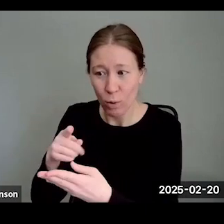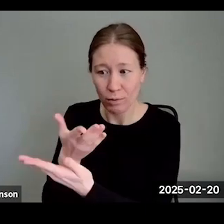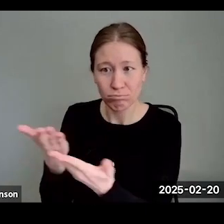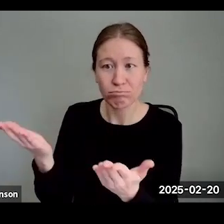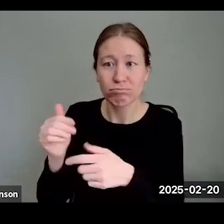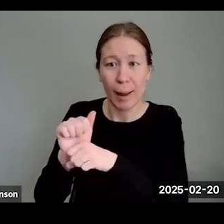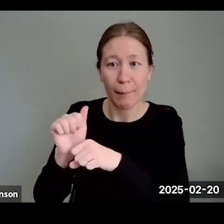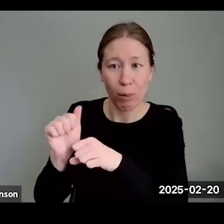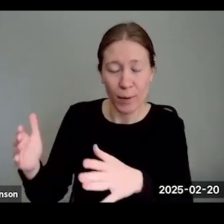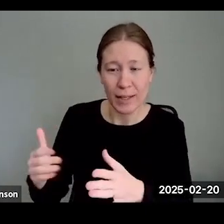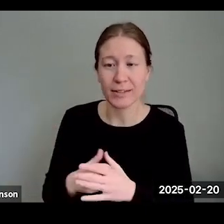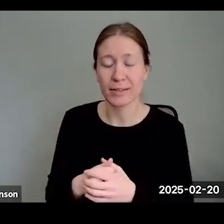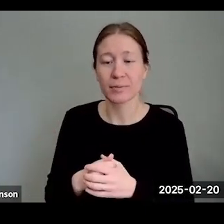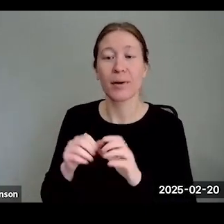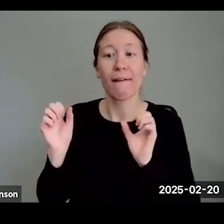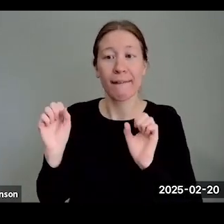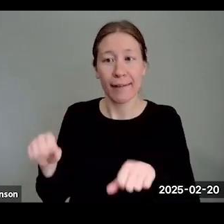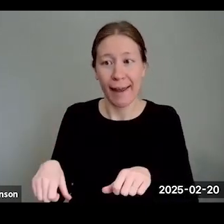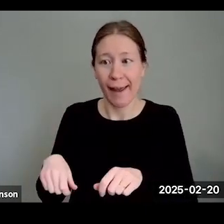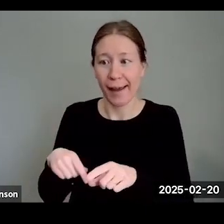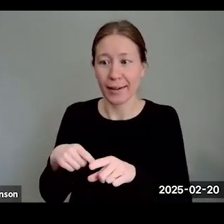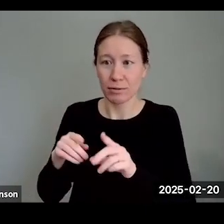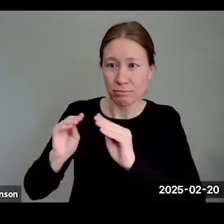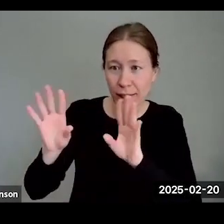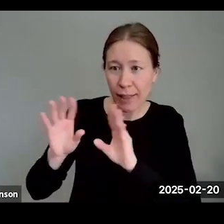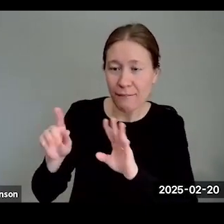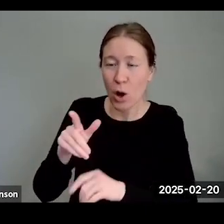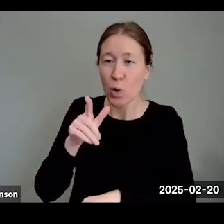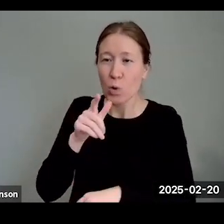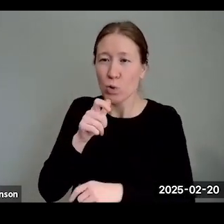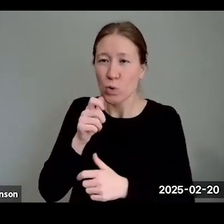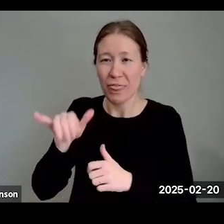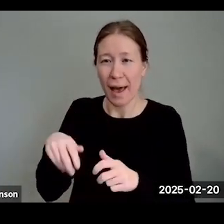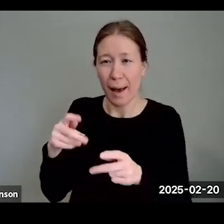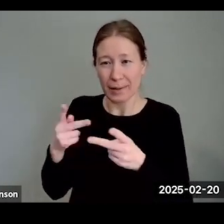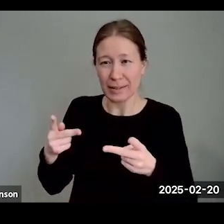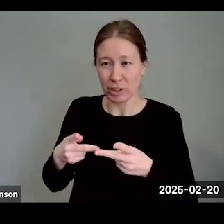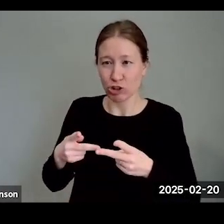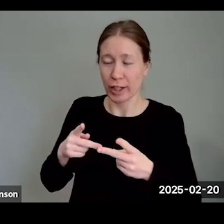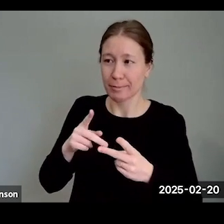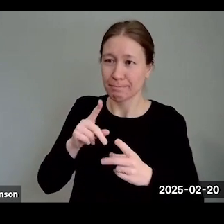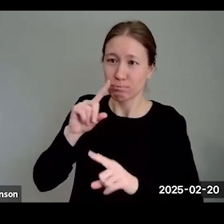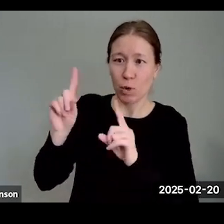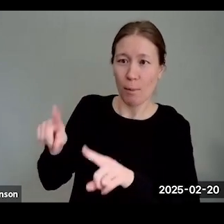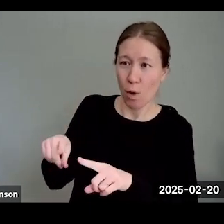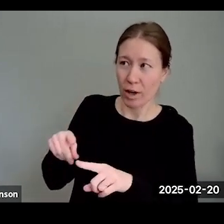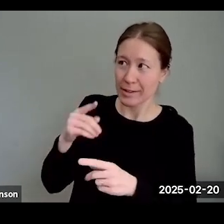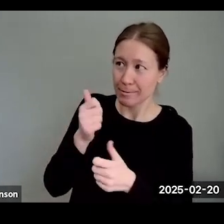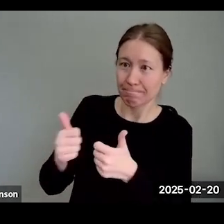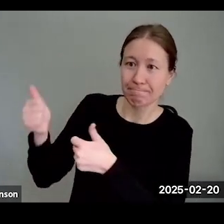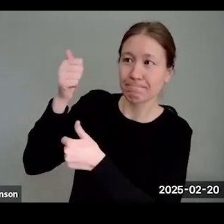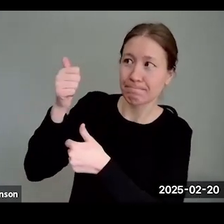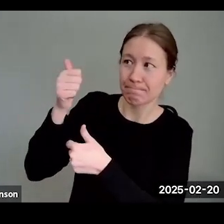It can specify who the position reports to, so having that ladder there. And also, the salary.